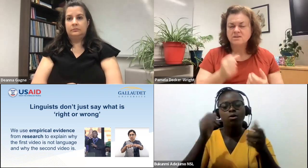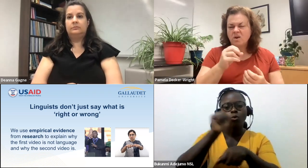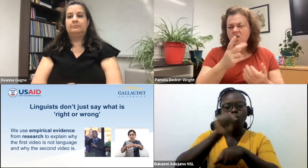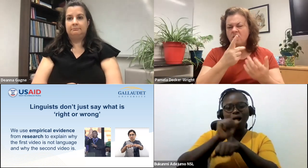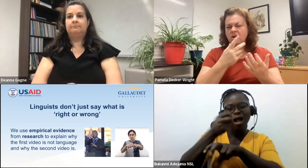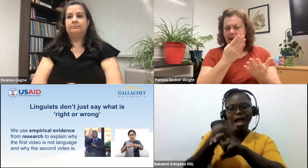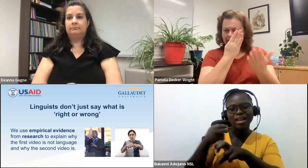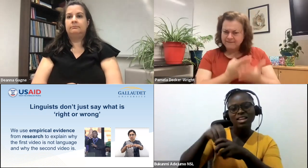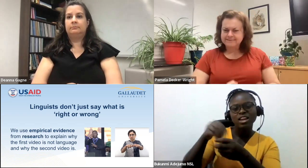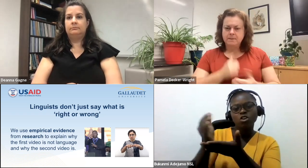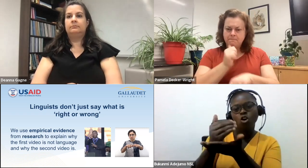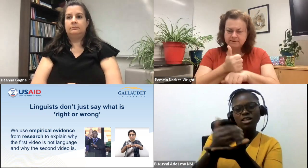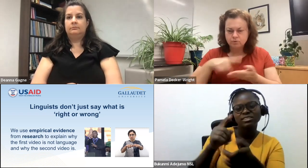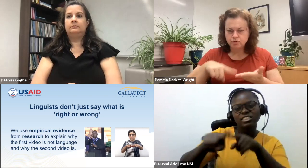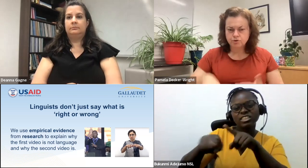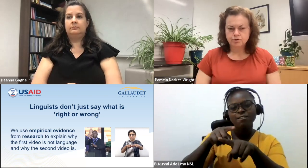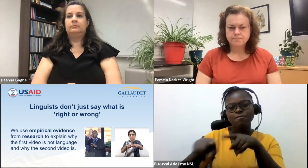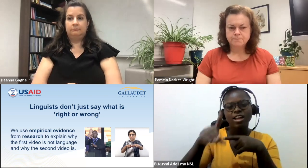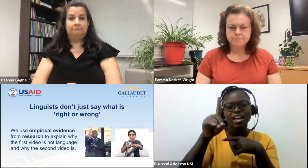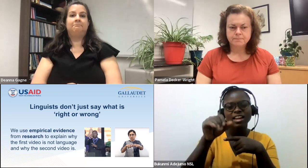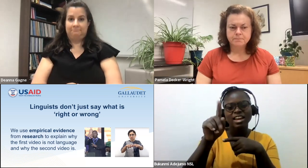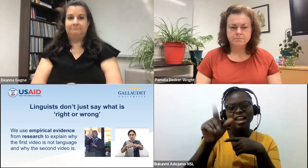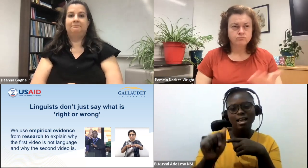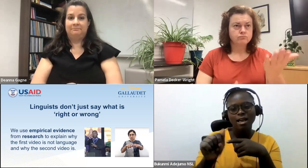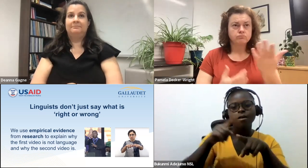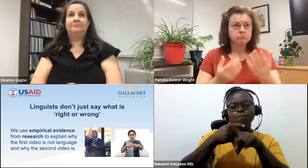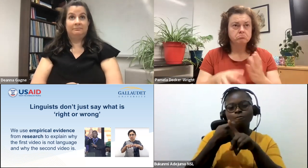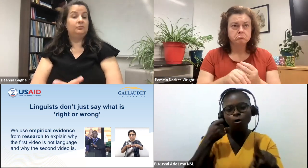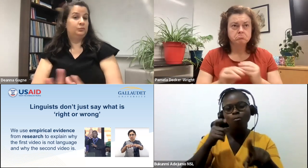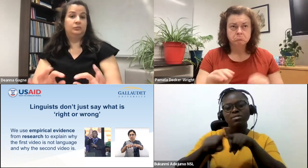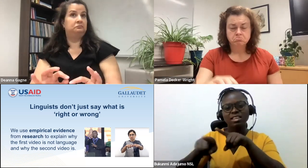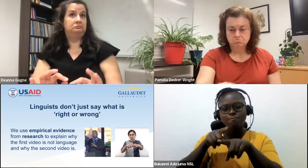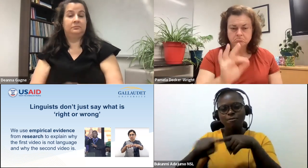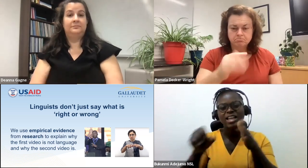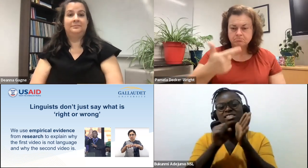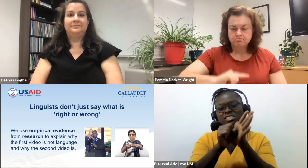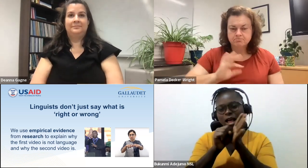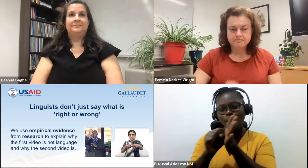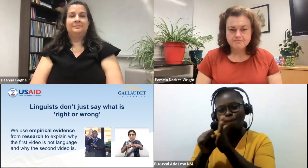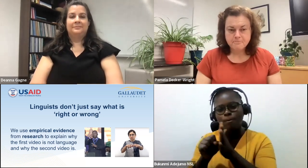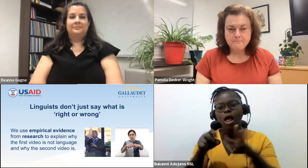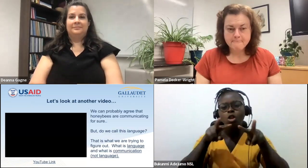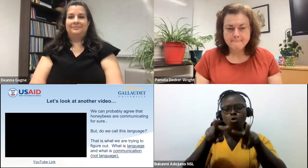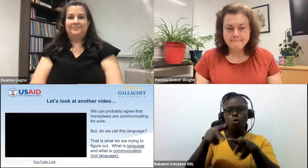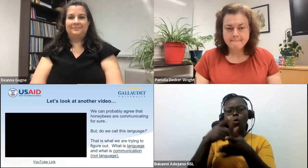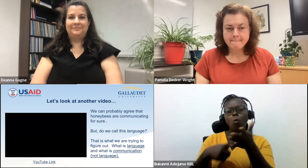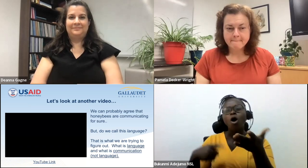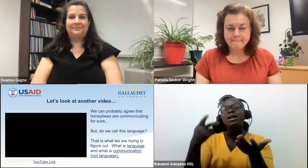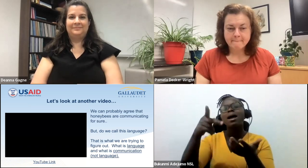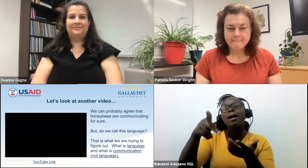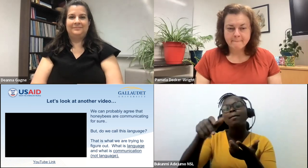and all of that includes diversity. But that's empirical evidence, research. and we do that in linguistics.